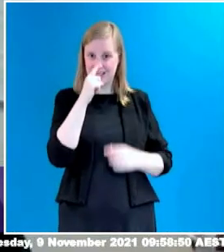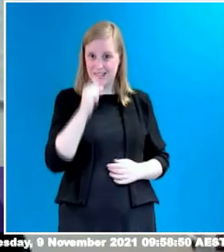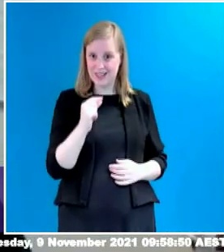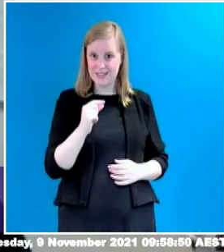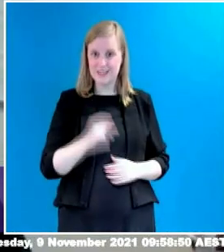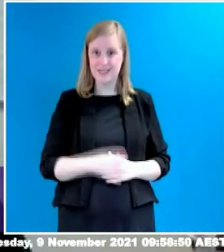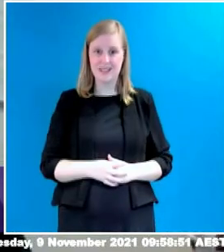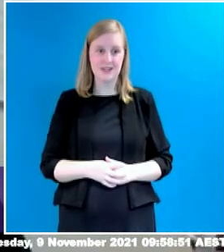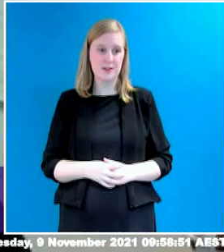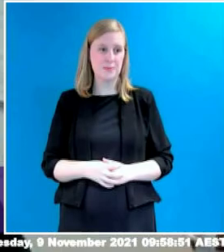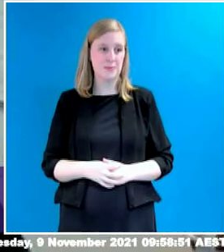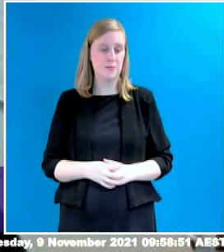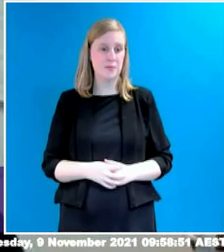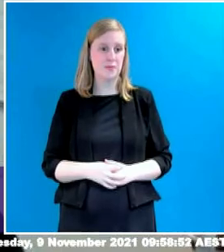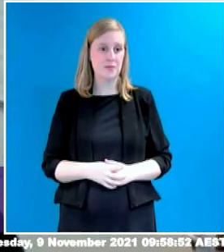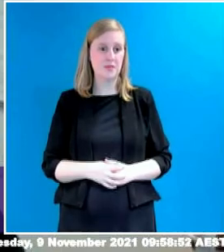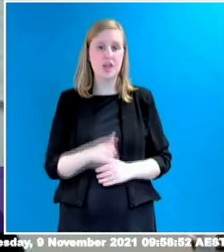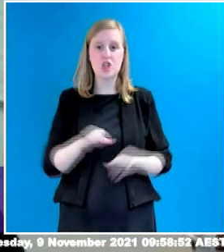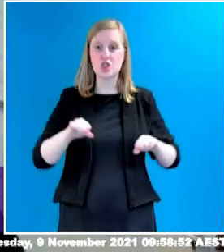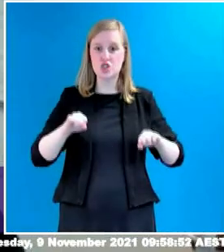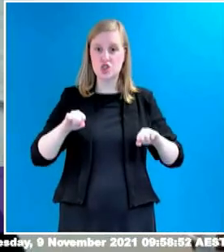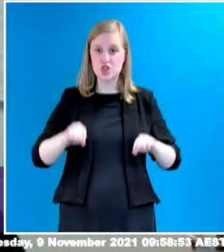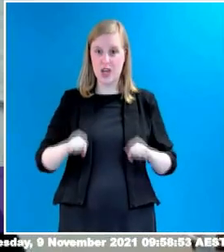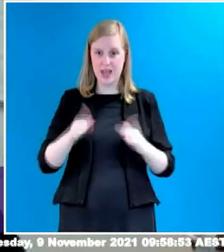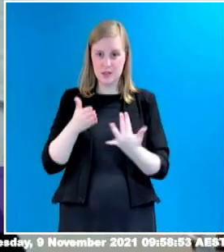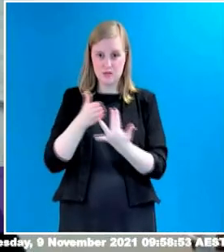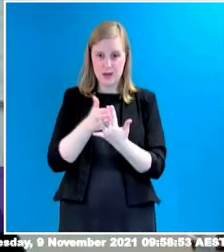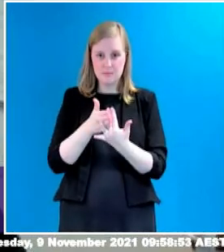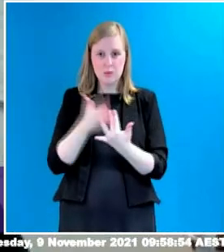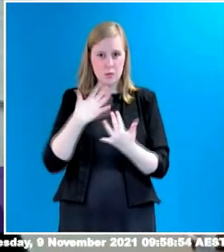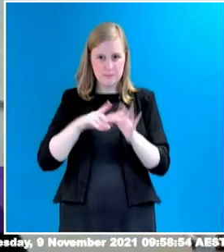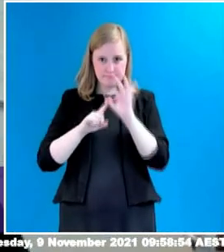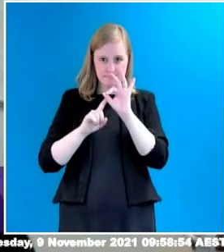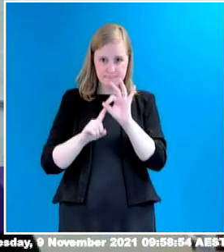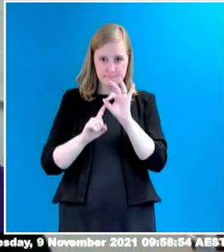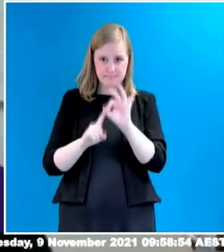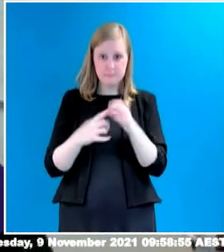I'm sorry to interrupt but can I ask a question about that? Sure.